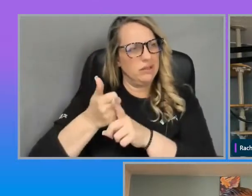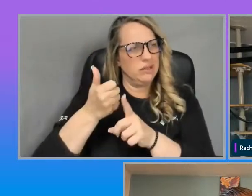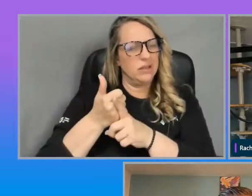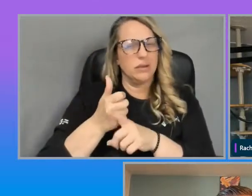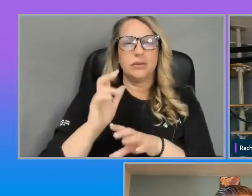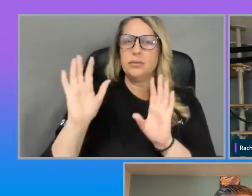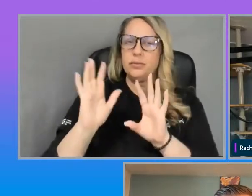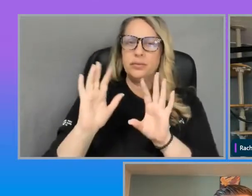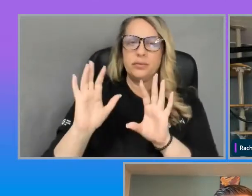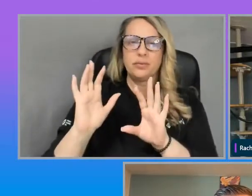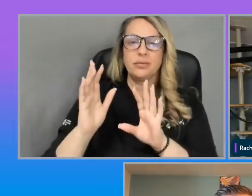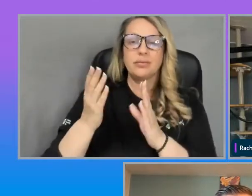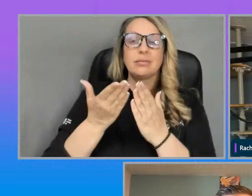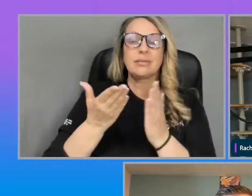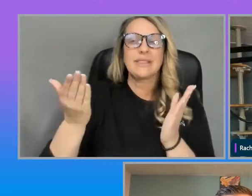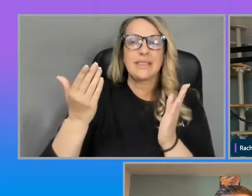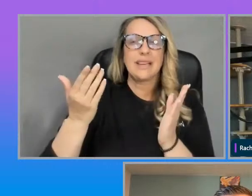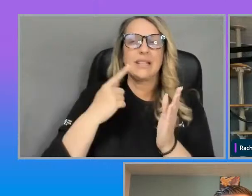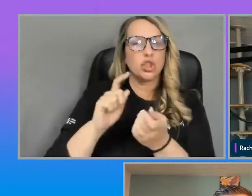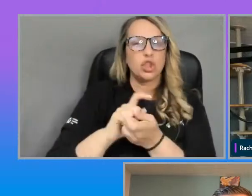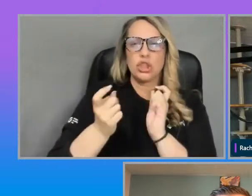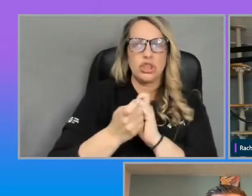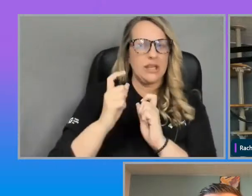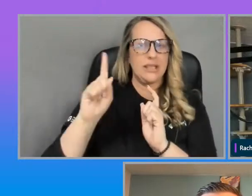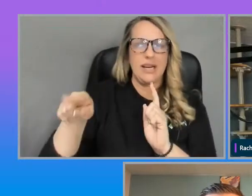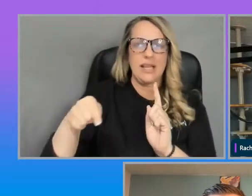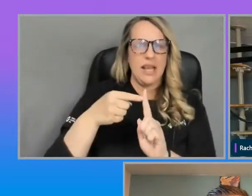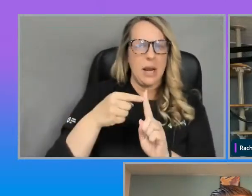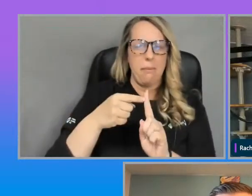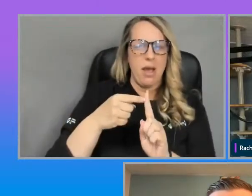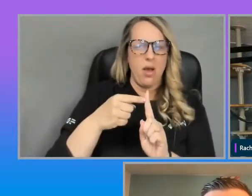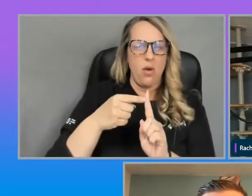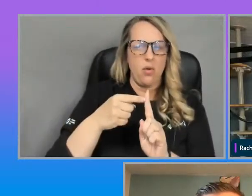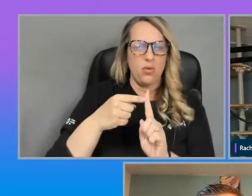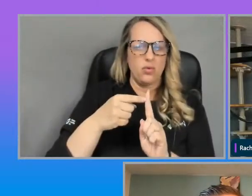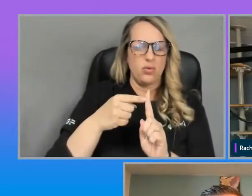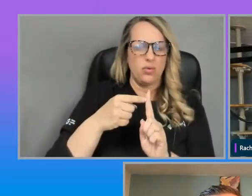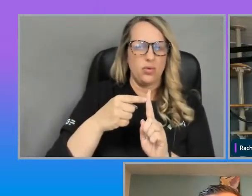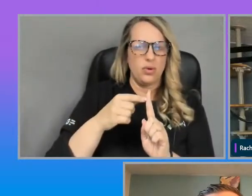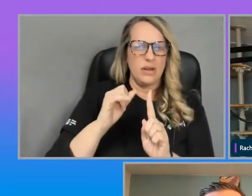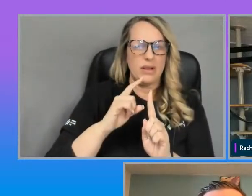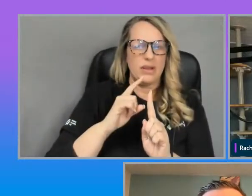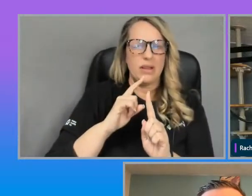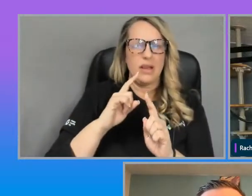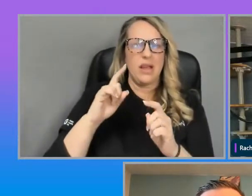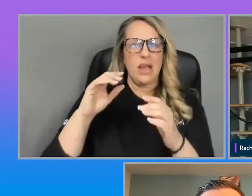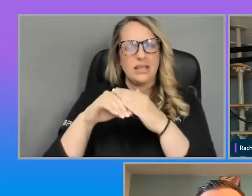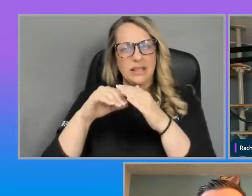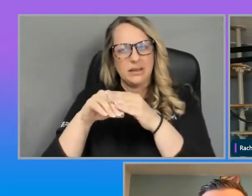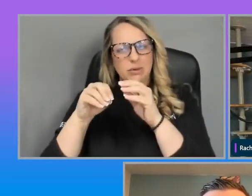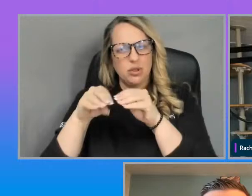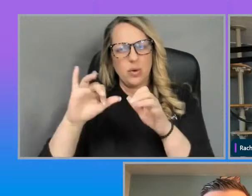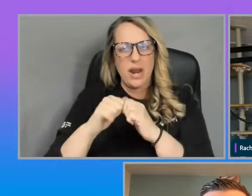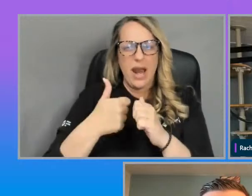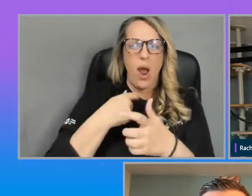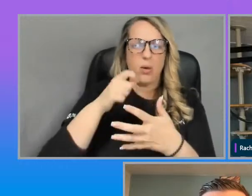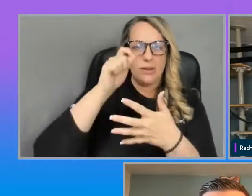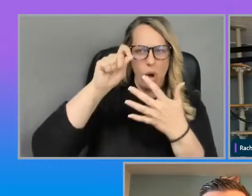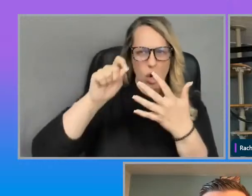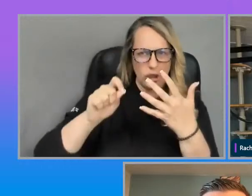No. So the thing that we've had to it won't shouldn't change anything about the accessibility